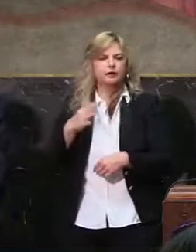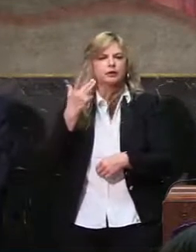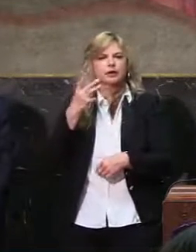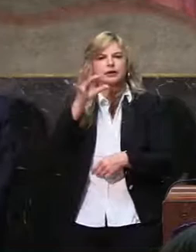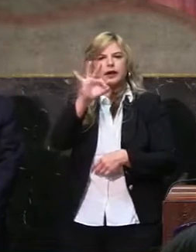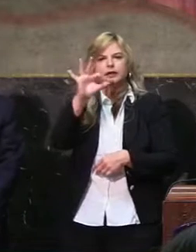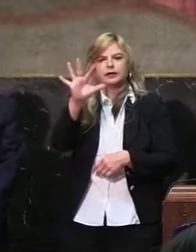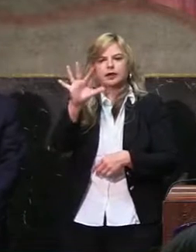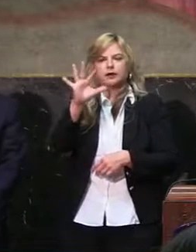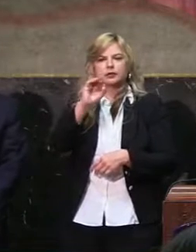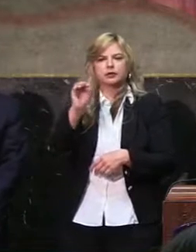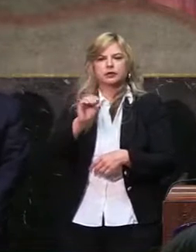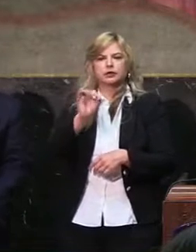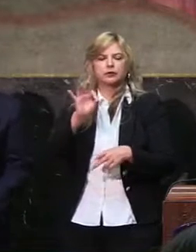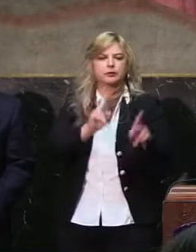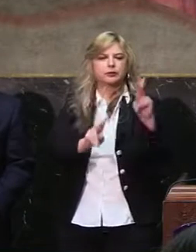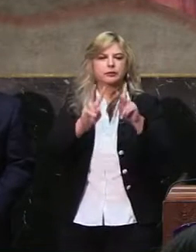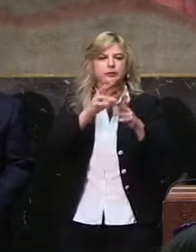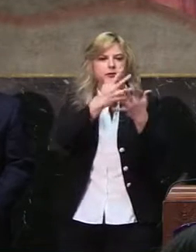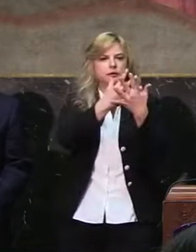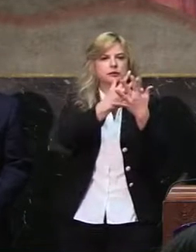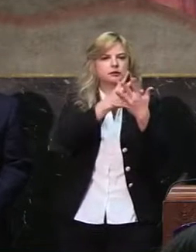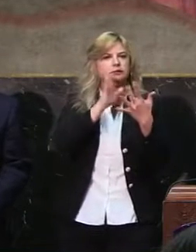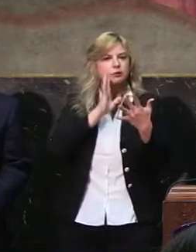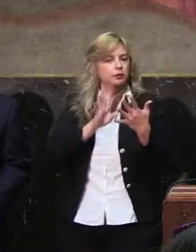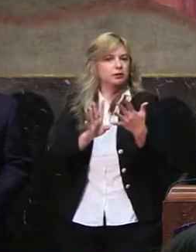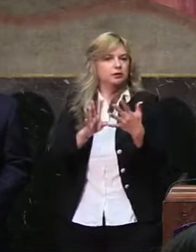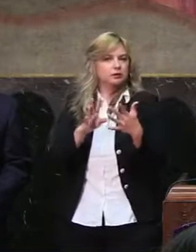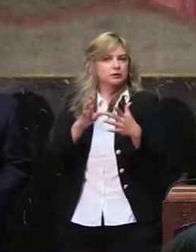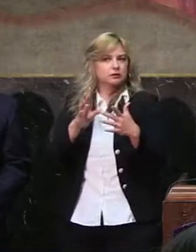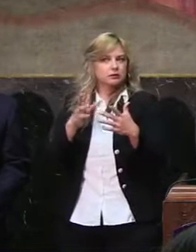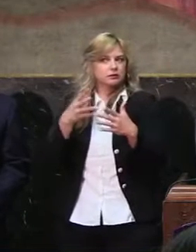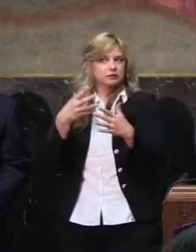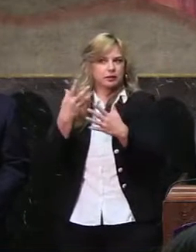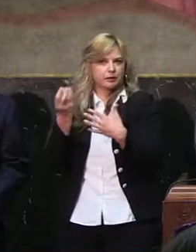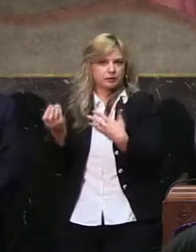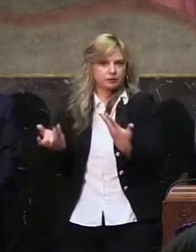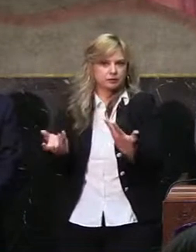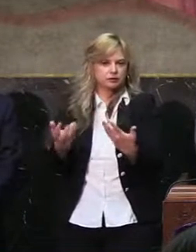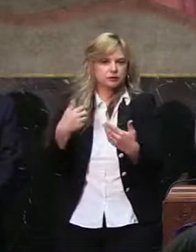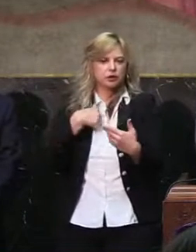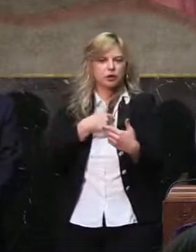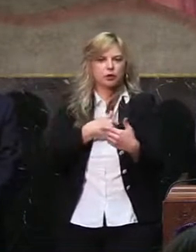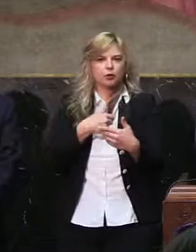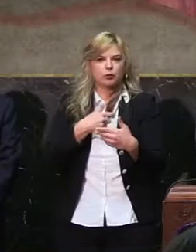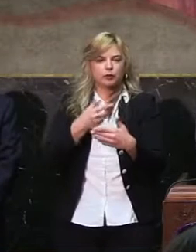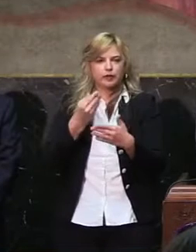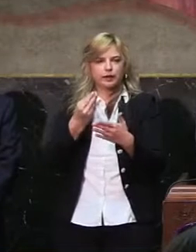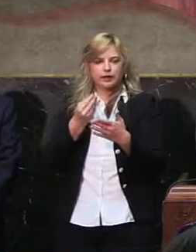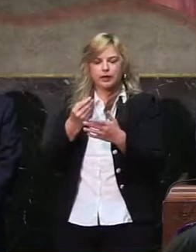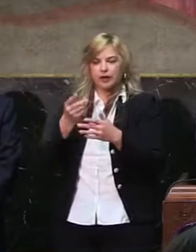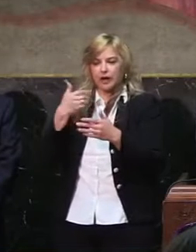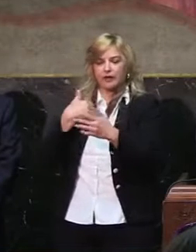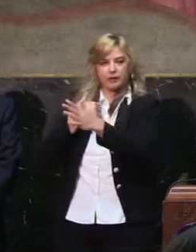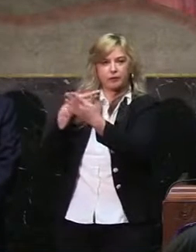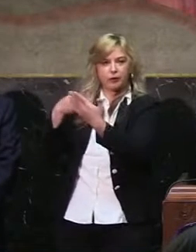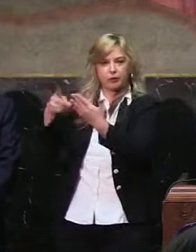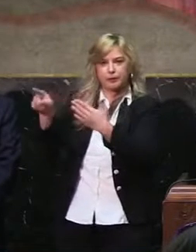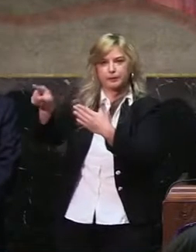the people in prison are going to get out and so when we invest money into the programs necessary that that re-entry is